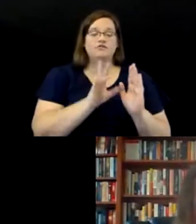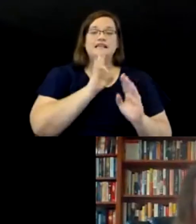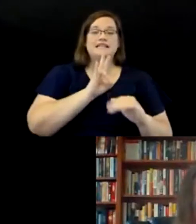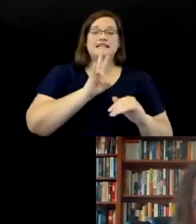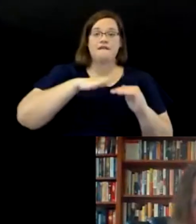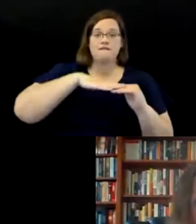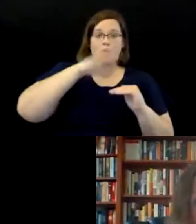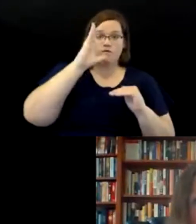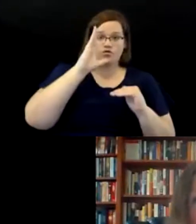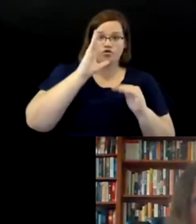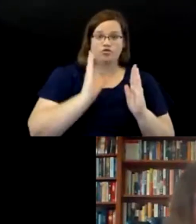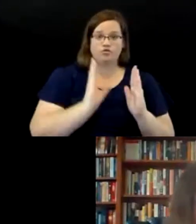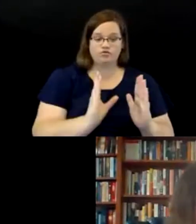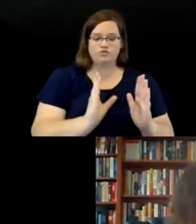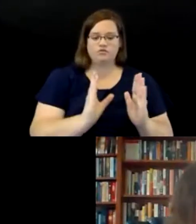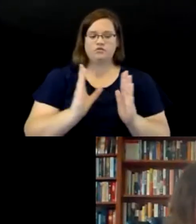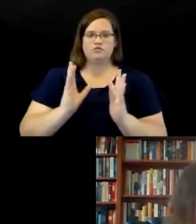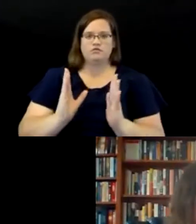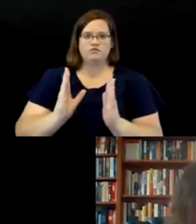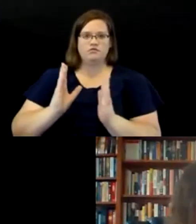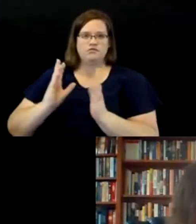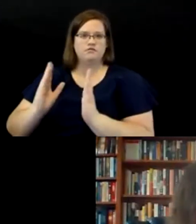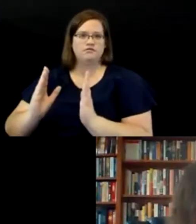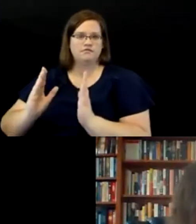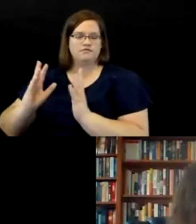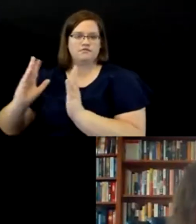progressing along to younger age bands as our vaccine supply increased.